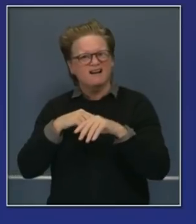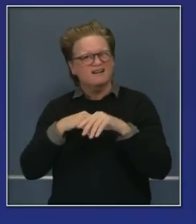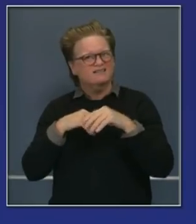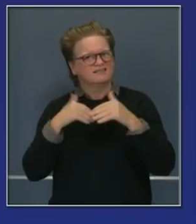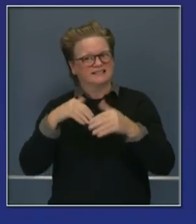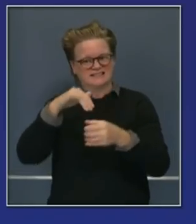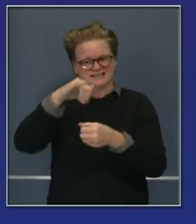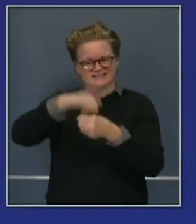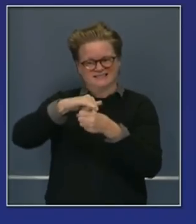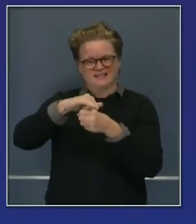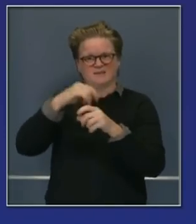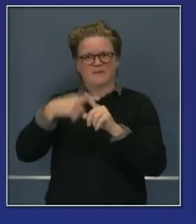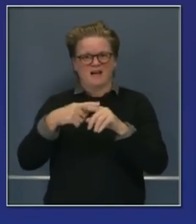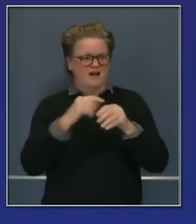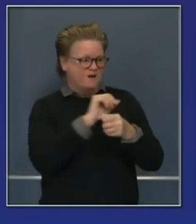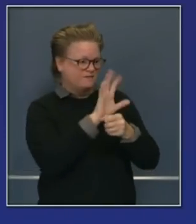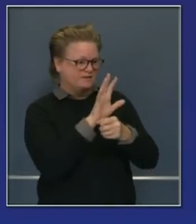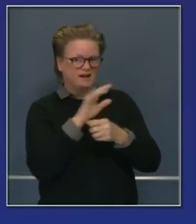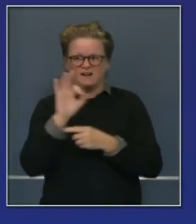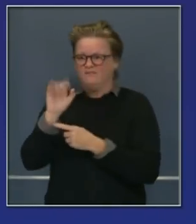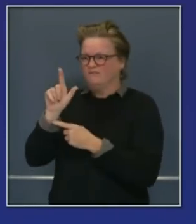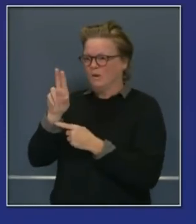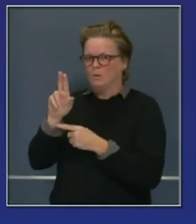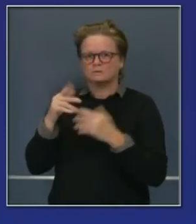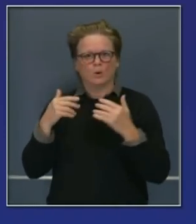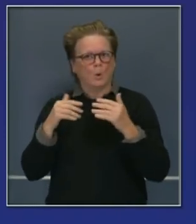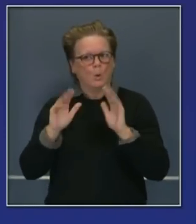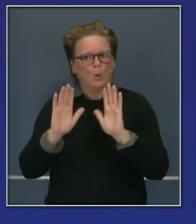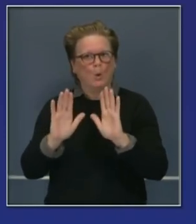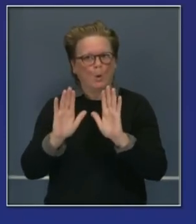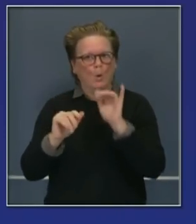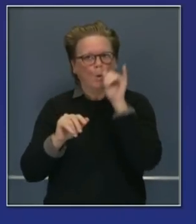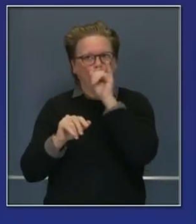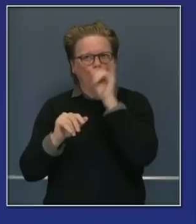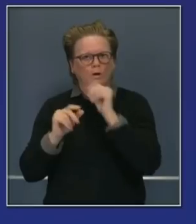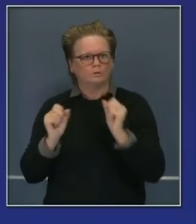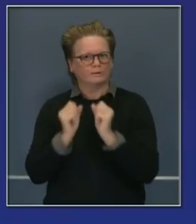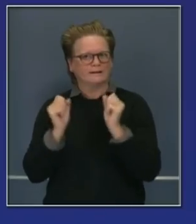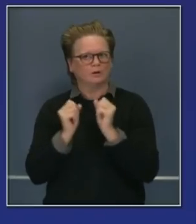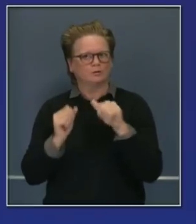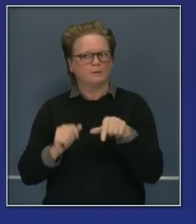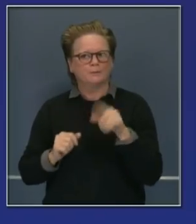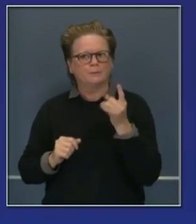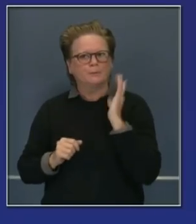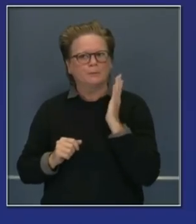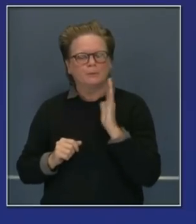RELATED FEW SYMPTOMS, THIS TWINDEMIC WE ARE ALL ANTICIPATING INTO THE WINTER